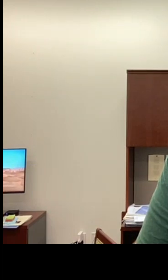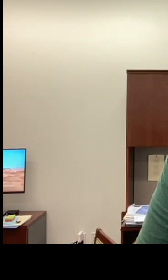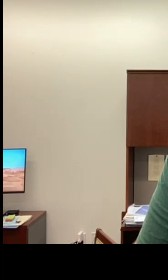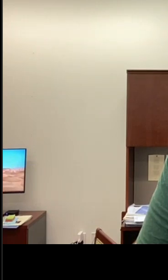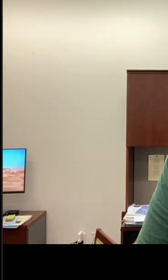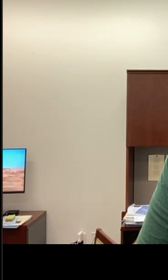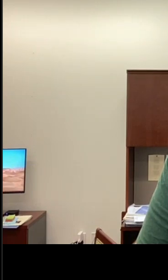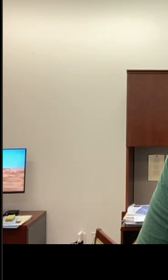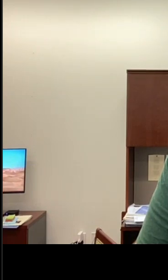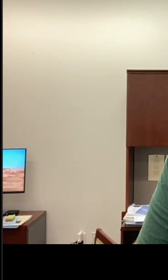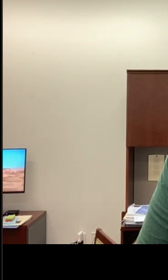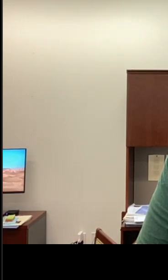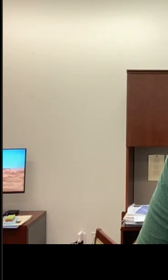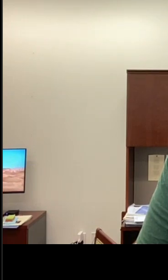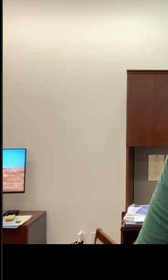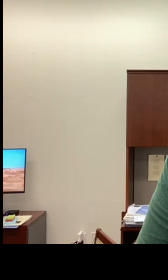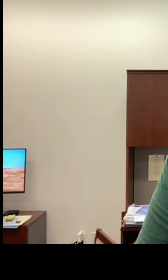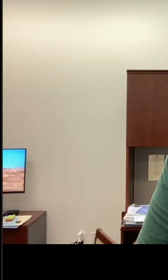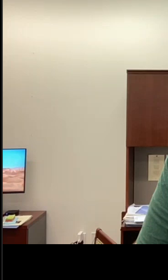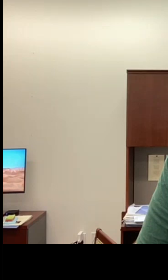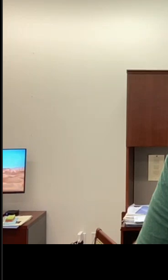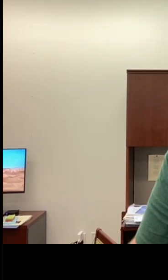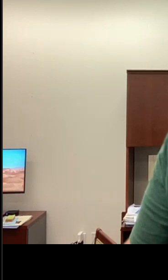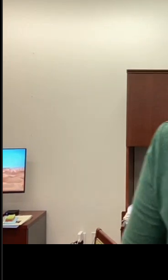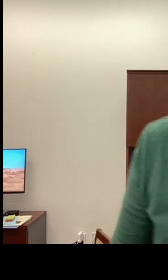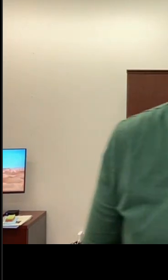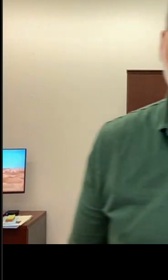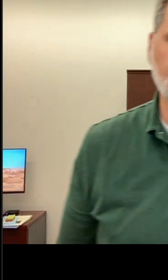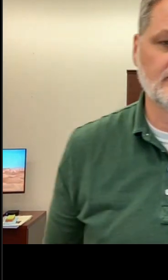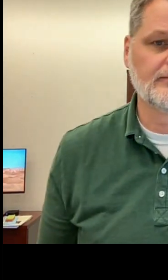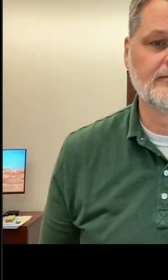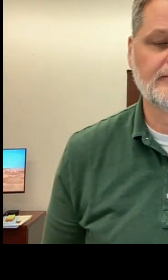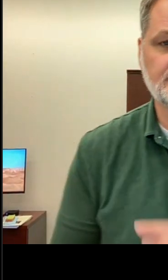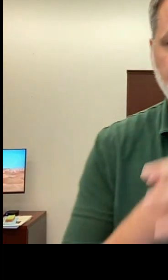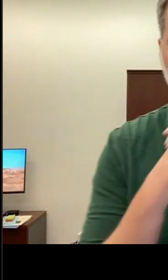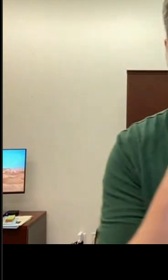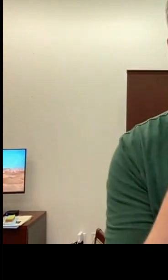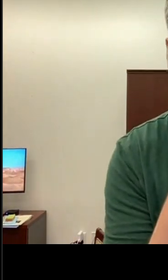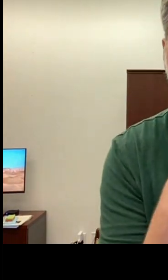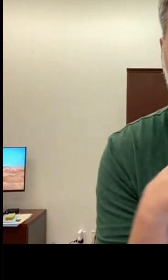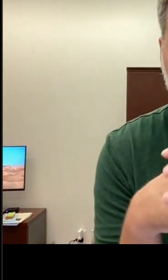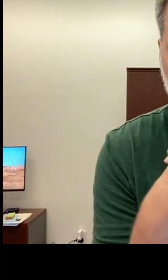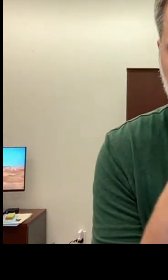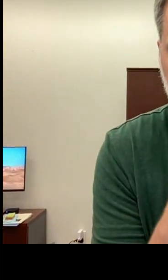and who are planning to attend the Montana Youth Transition Conference in Great Falls next week,